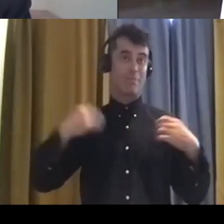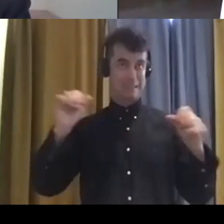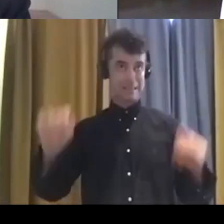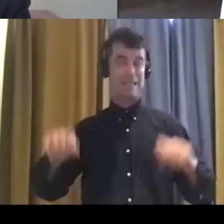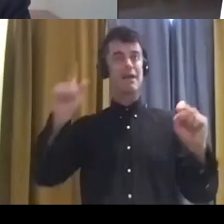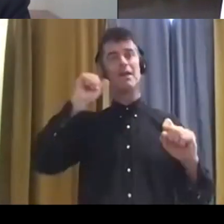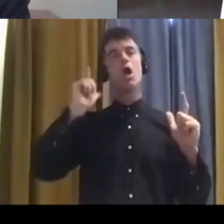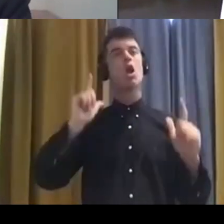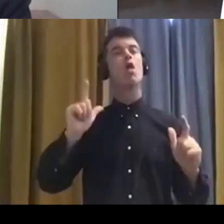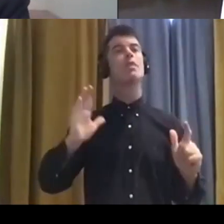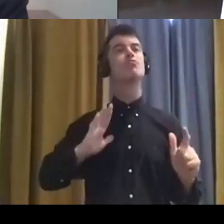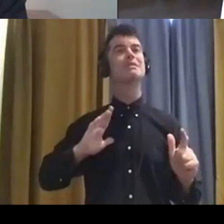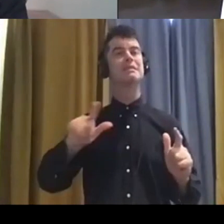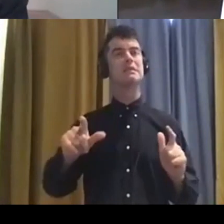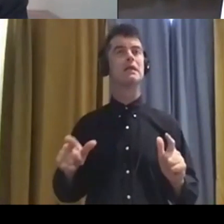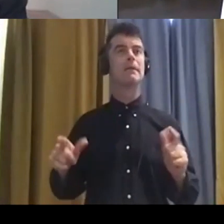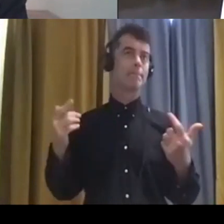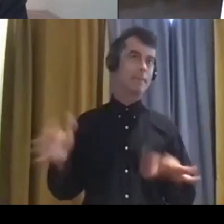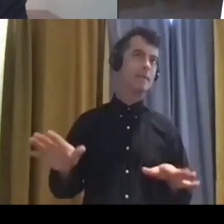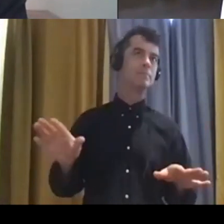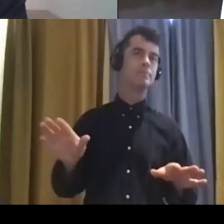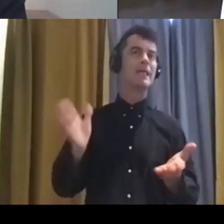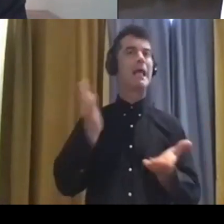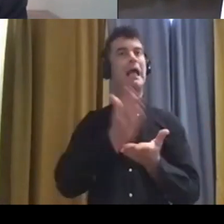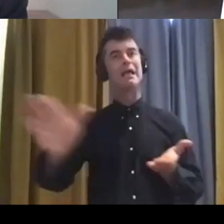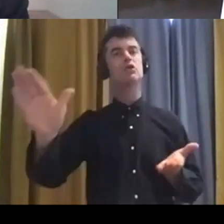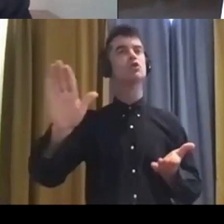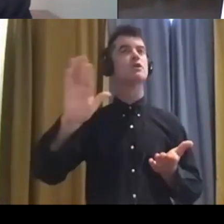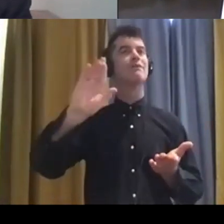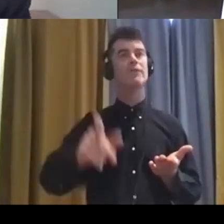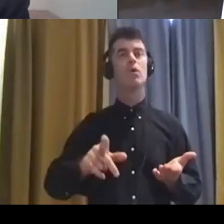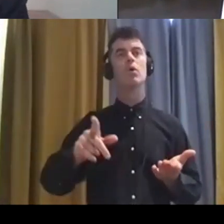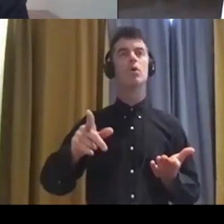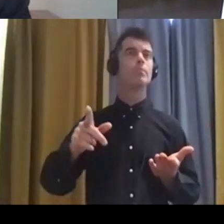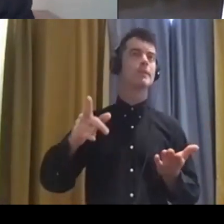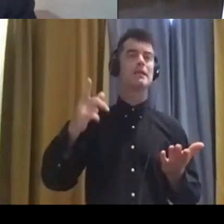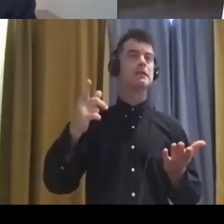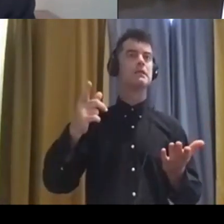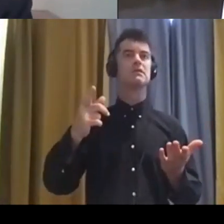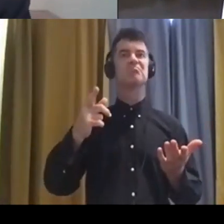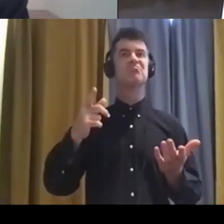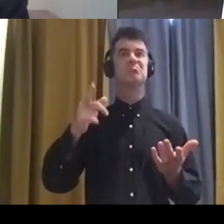the reason there has been exclusion for certain kind of either demographics or people with